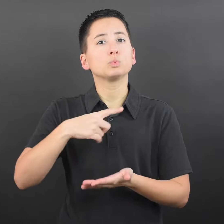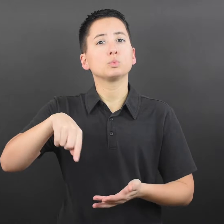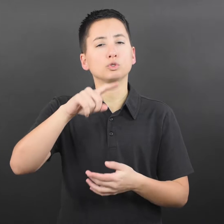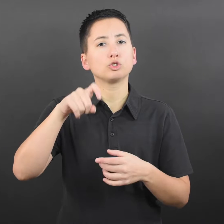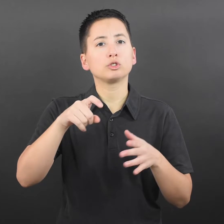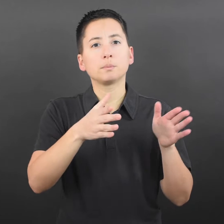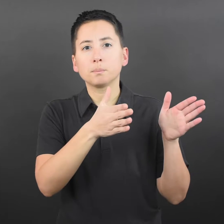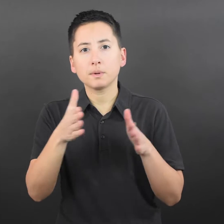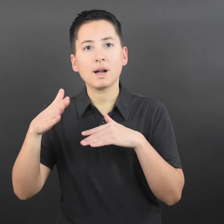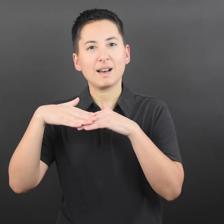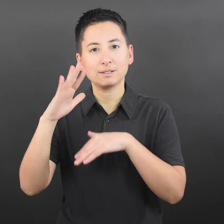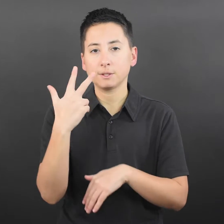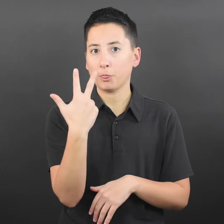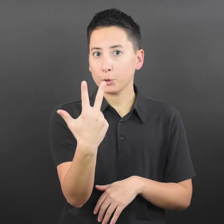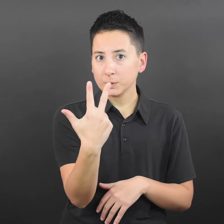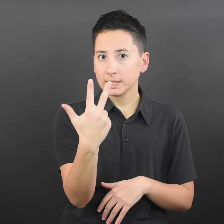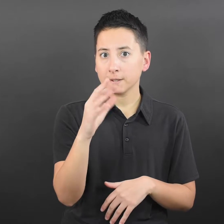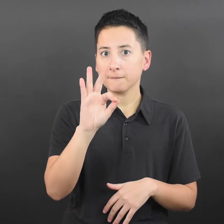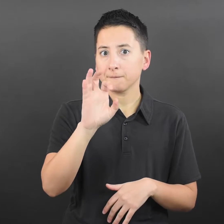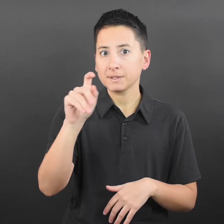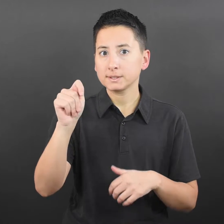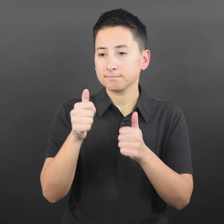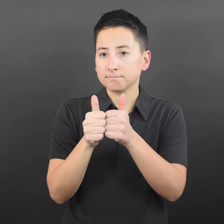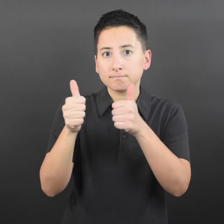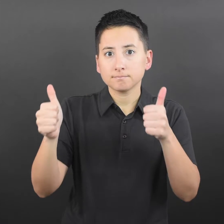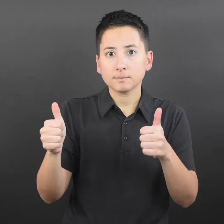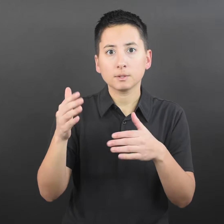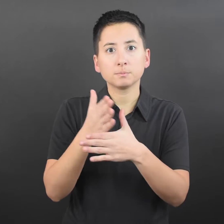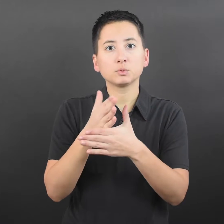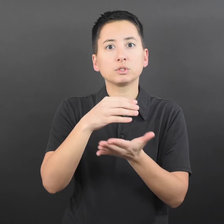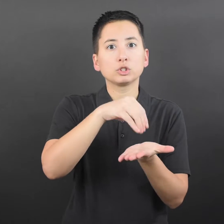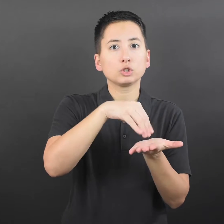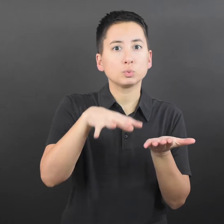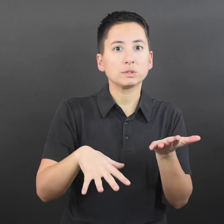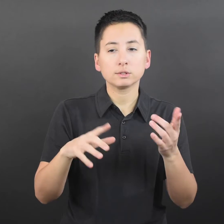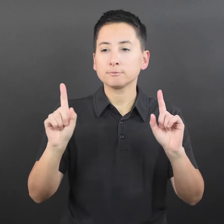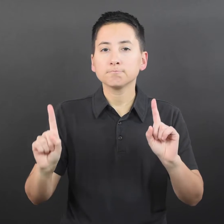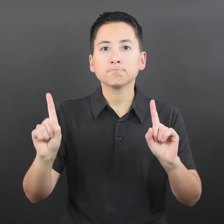at least 3 feet of physical distance between students within classrooms whenever possible.